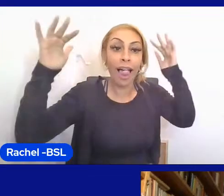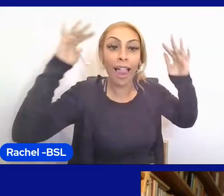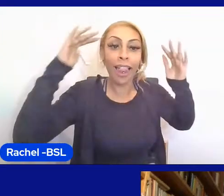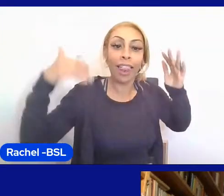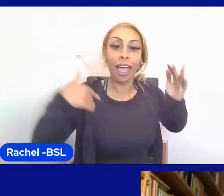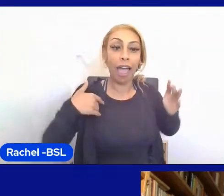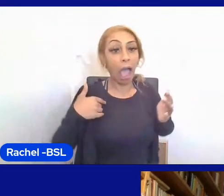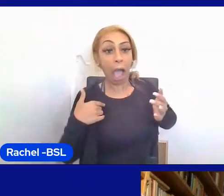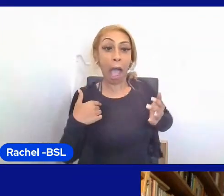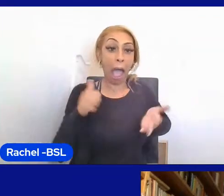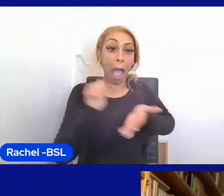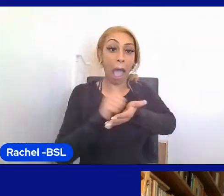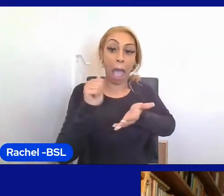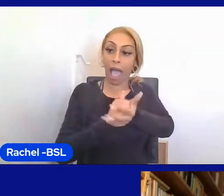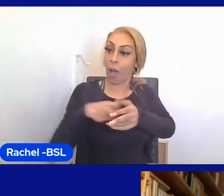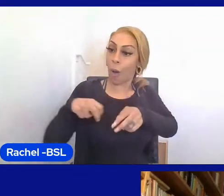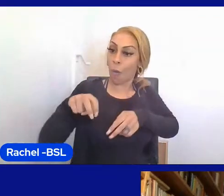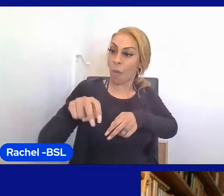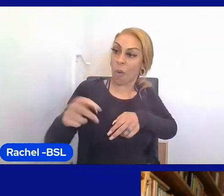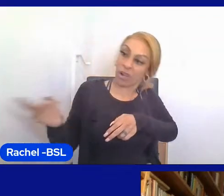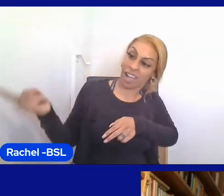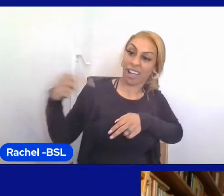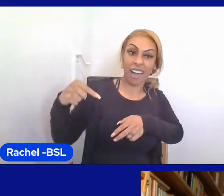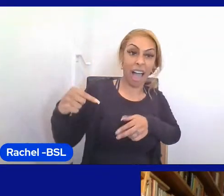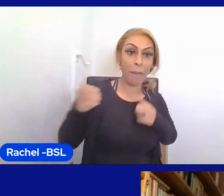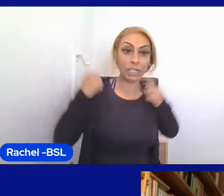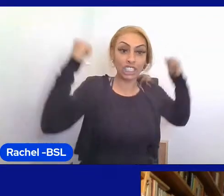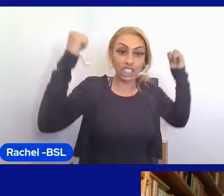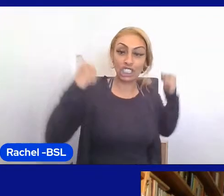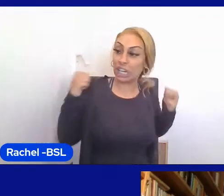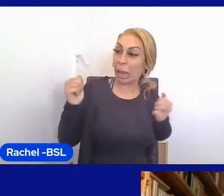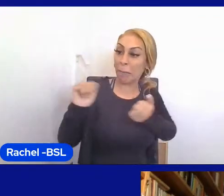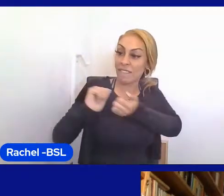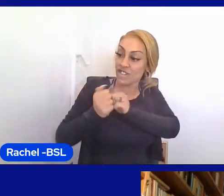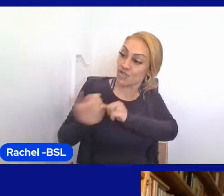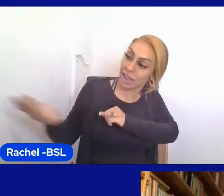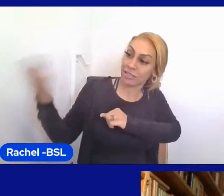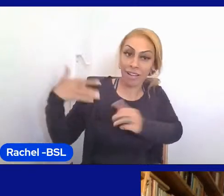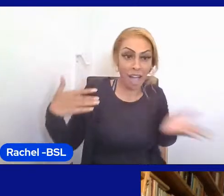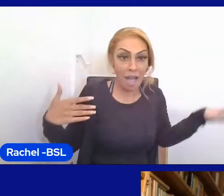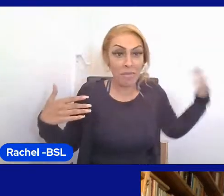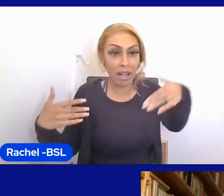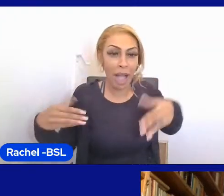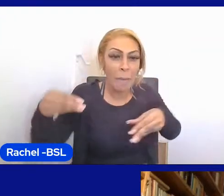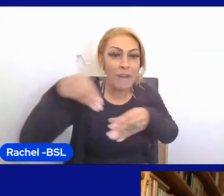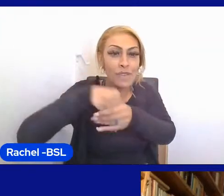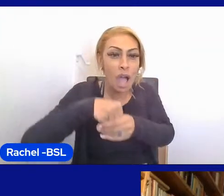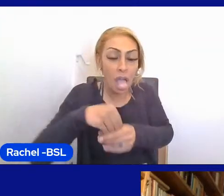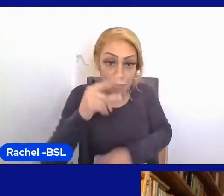developed that uses the map that there seems to be some kind of work of the city where you